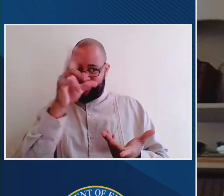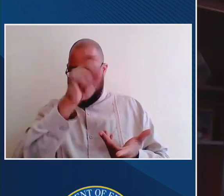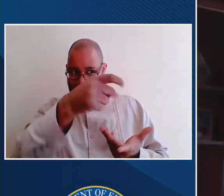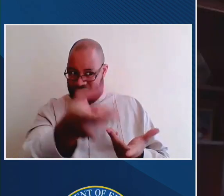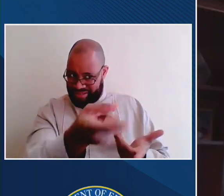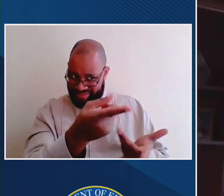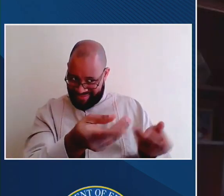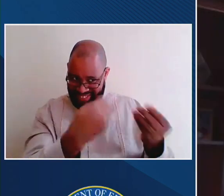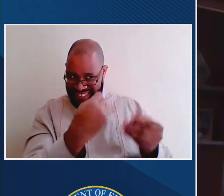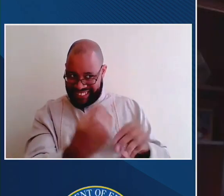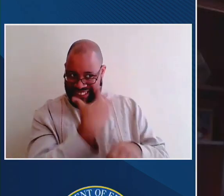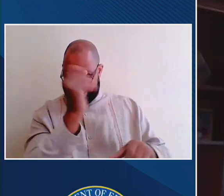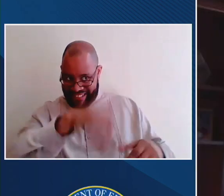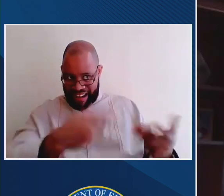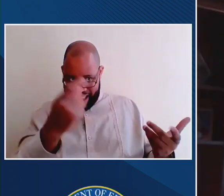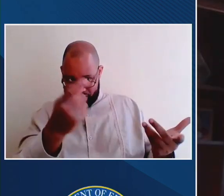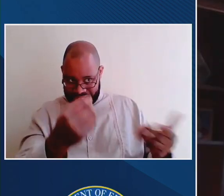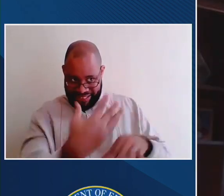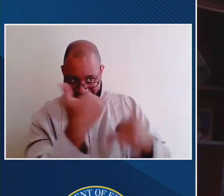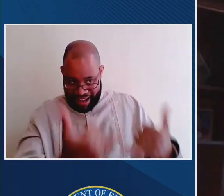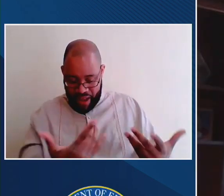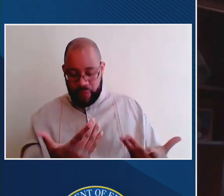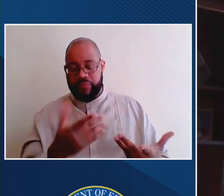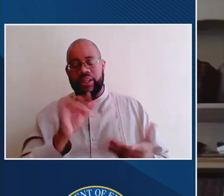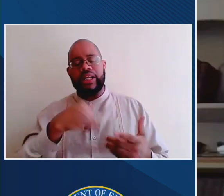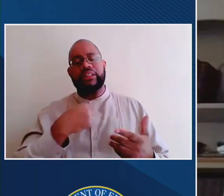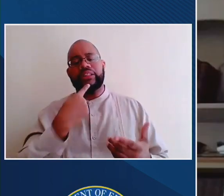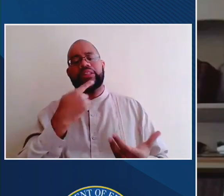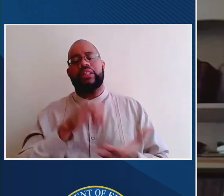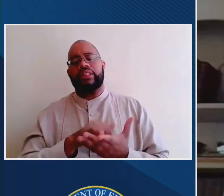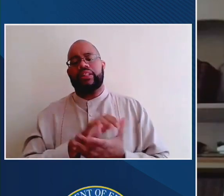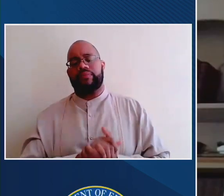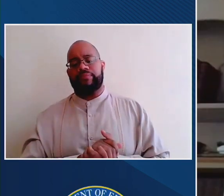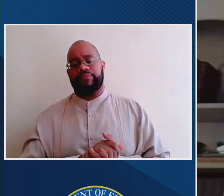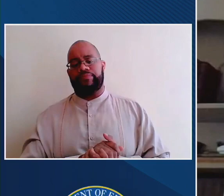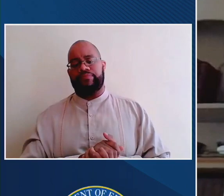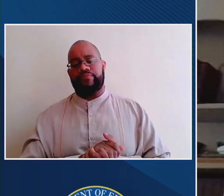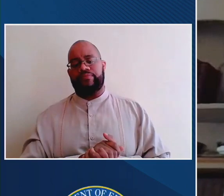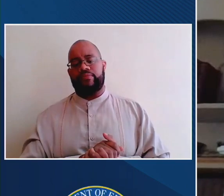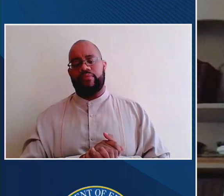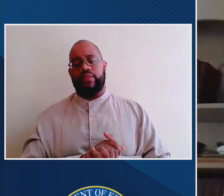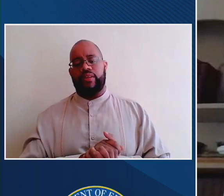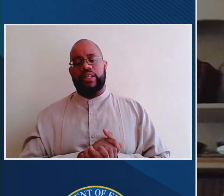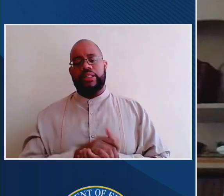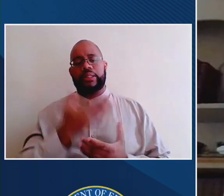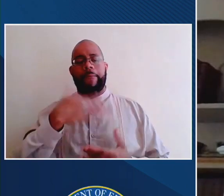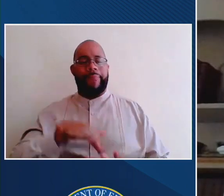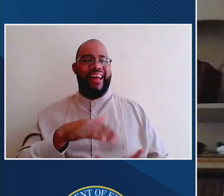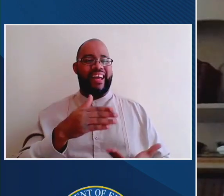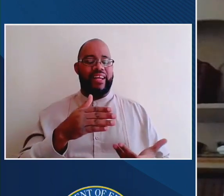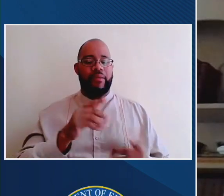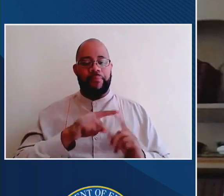And so it's, as I said, it's bad on two counts. Bad for the Department, obviously, we're trying to get this closed out.